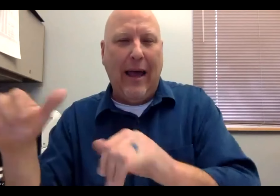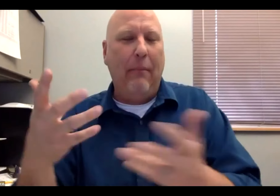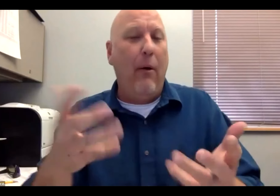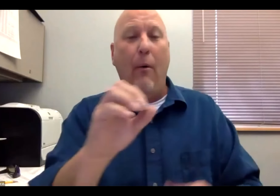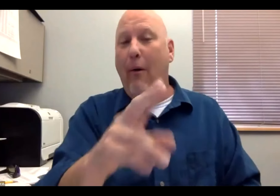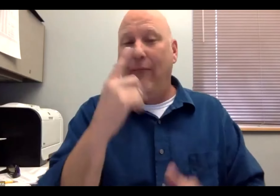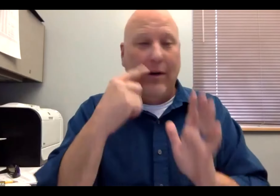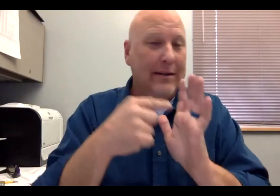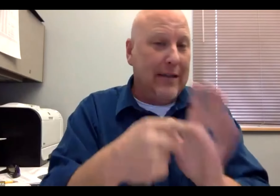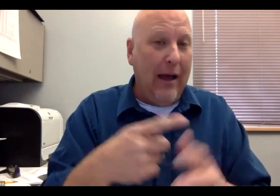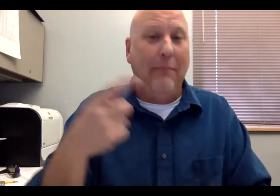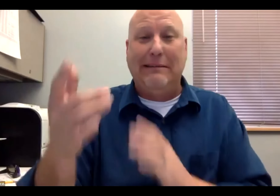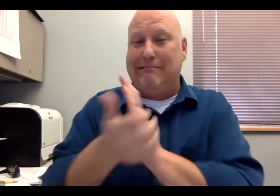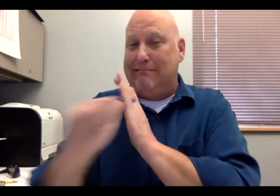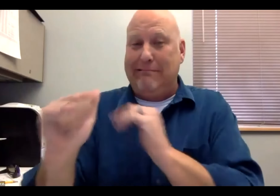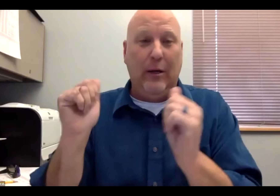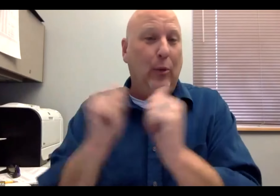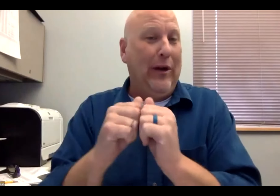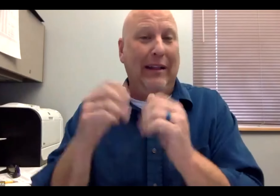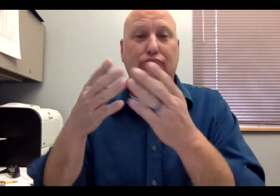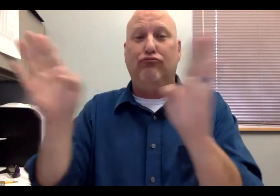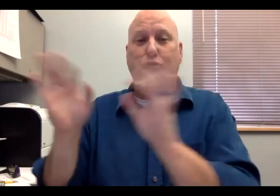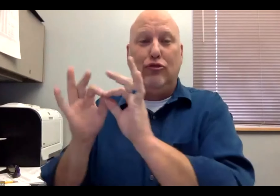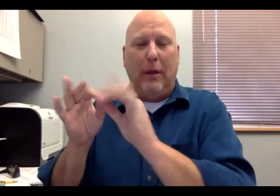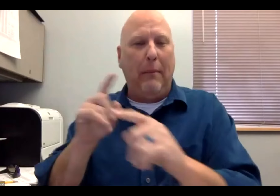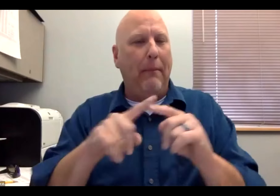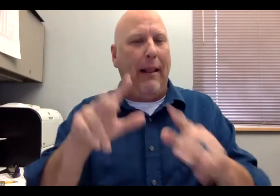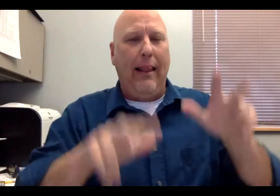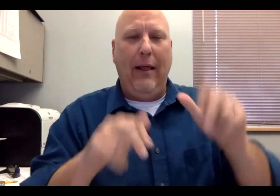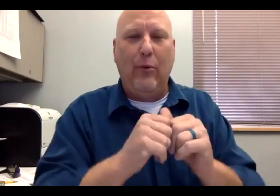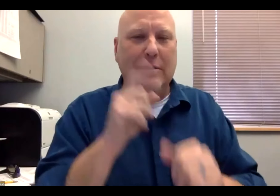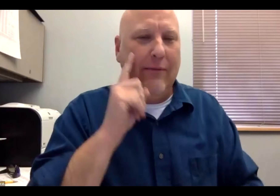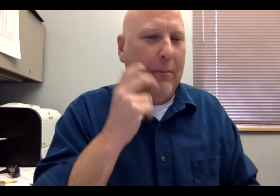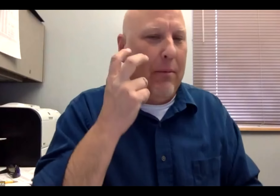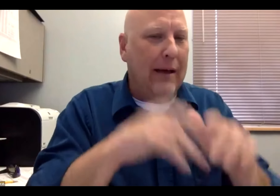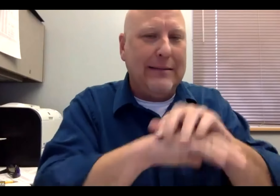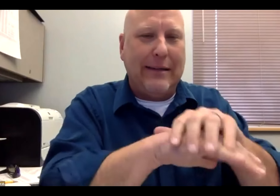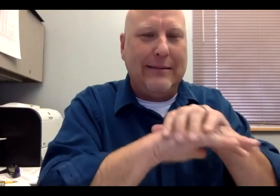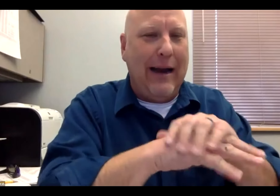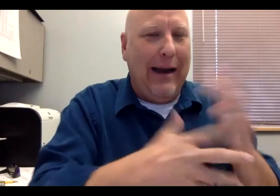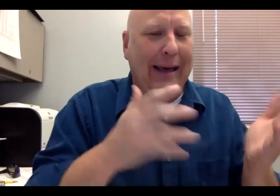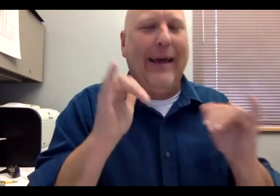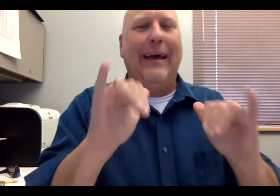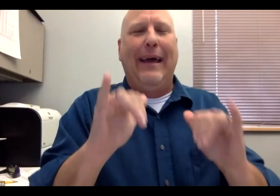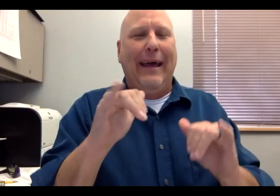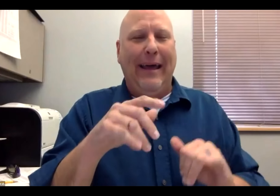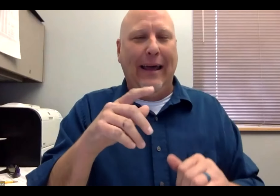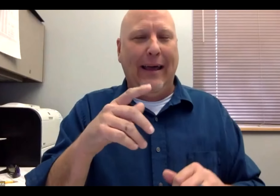categorizing people is not going to be easy, because they may have good general interpreting